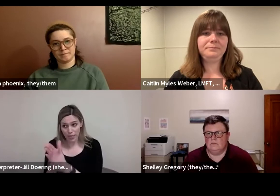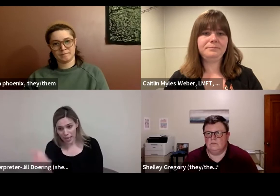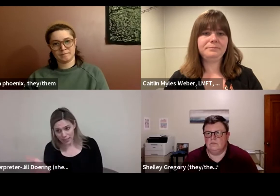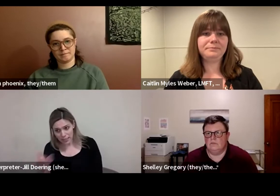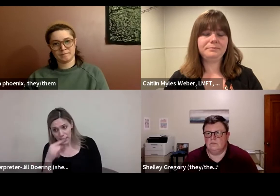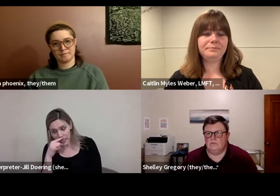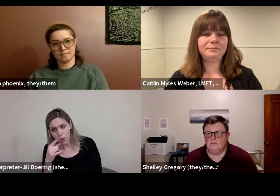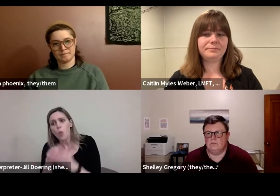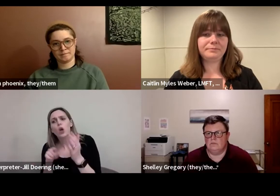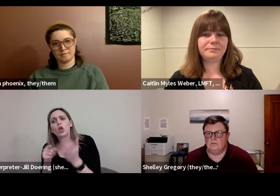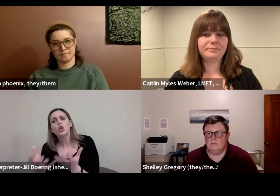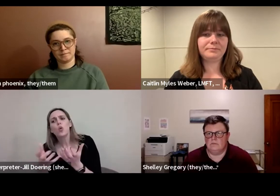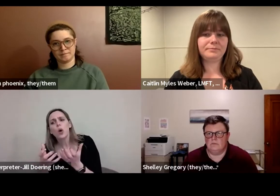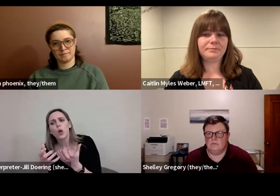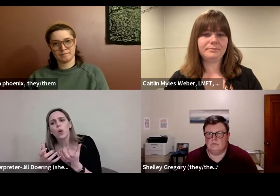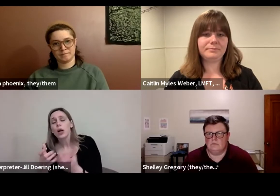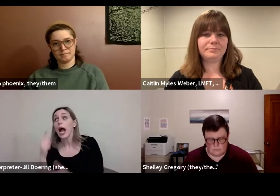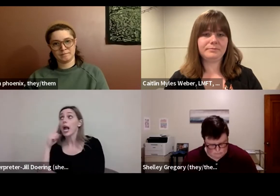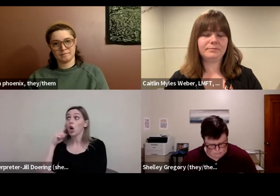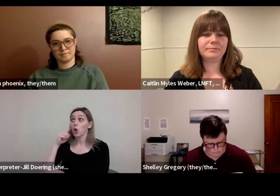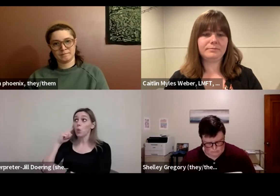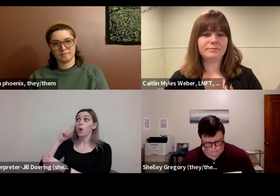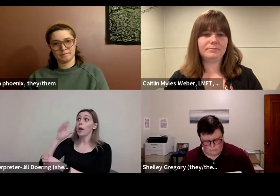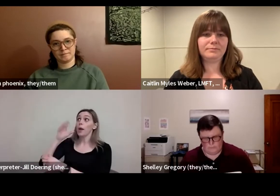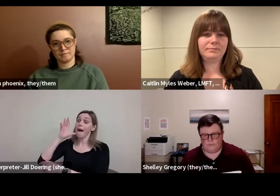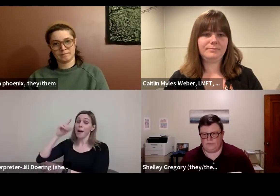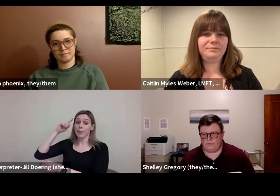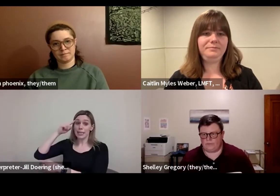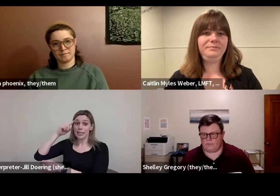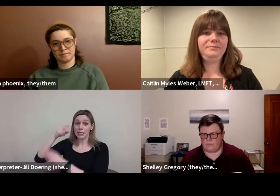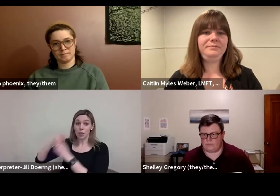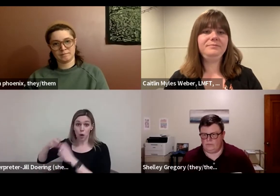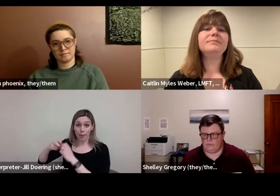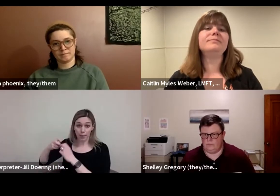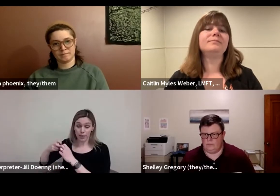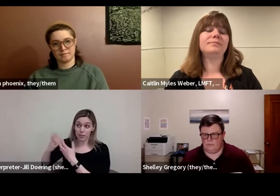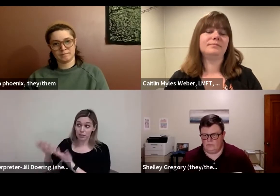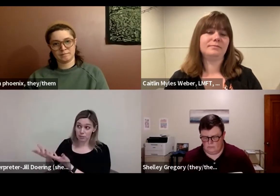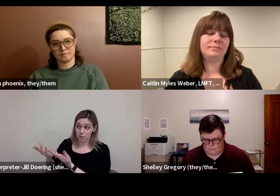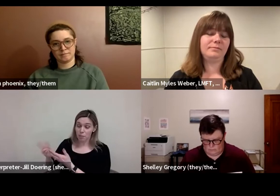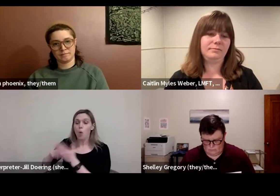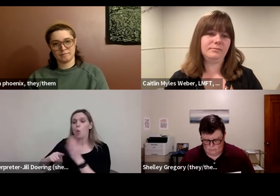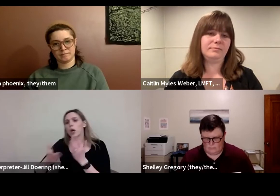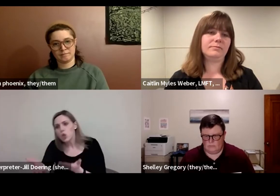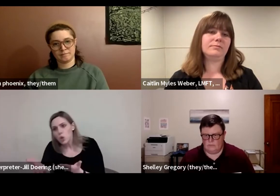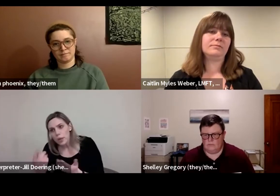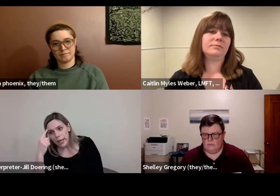I've heard what mom thinks the problem is, but what do you think? 'Cause I wanna help you not mom.